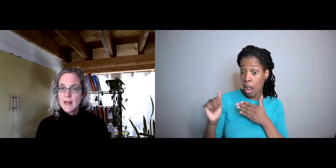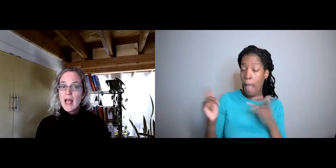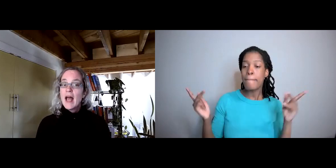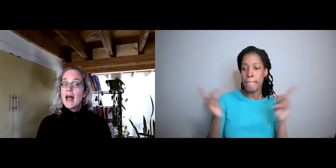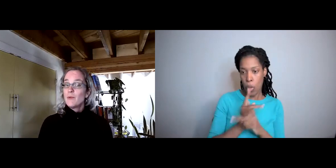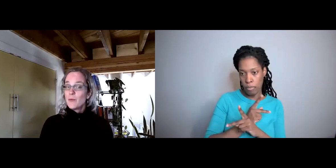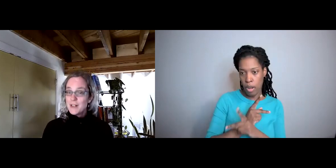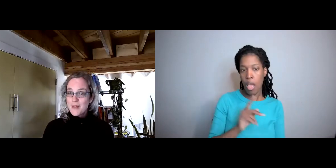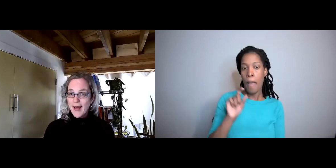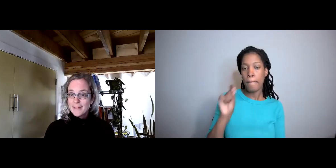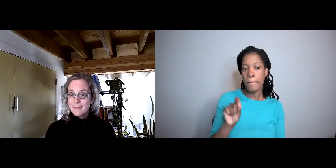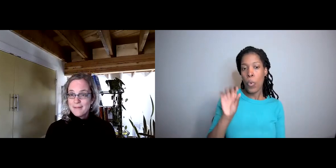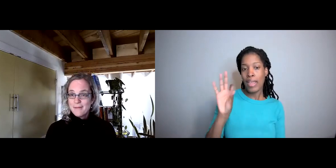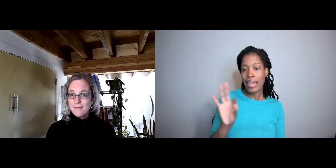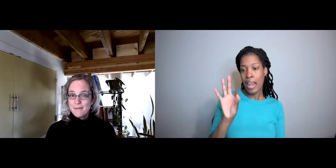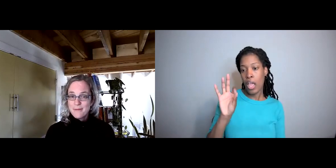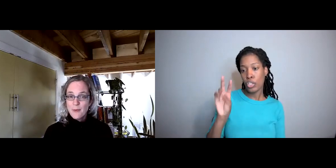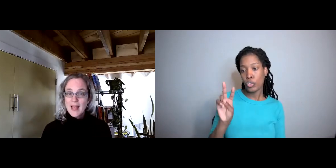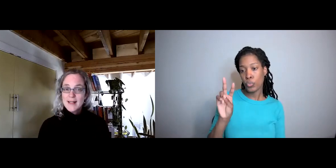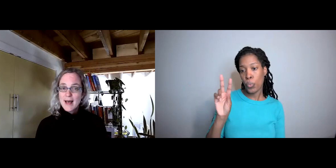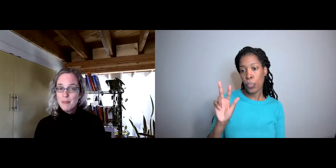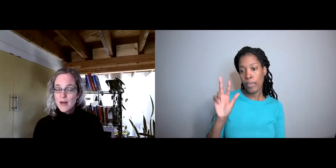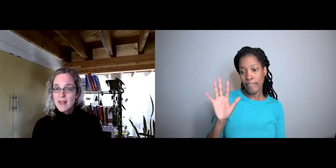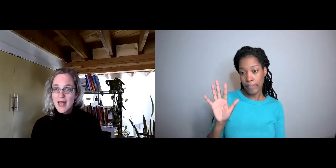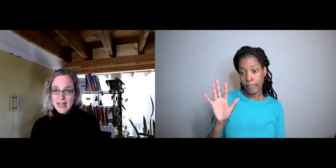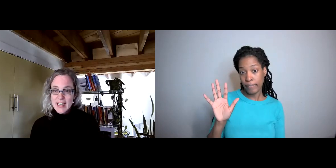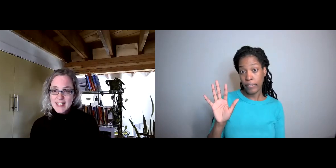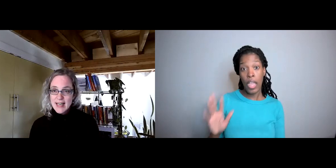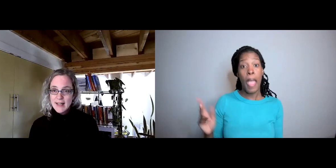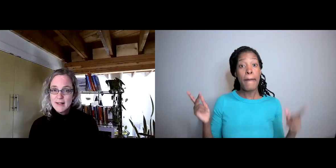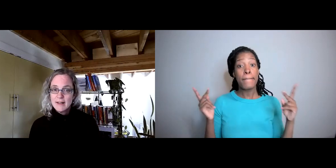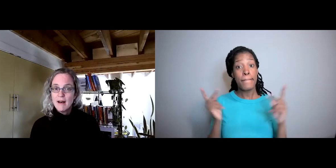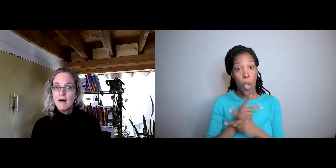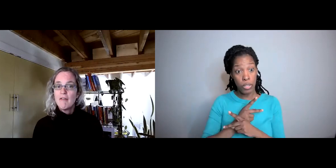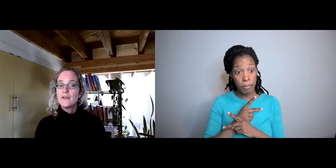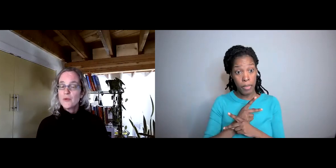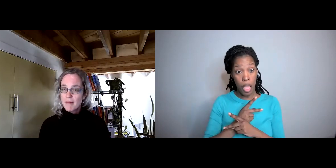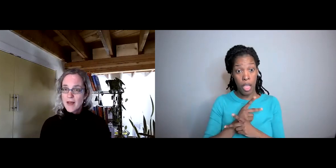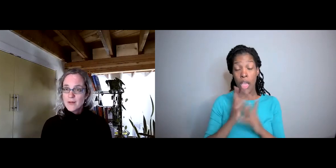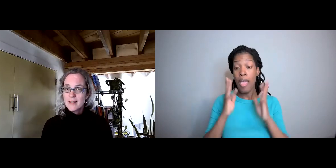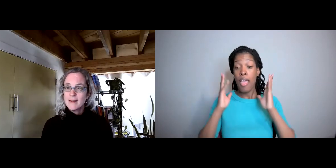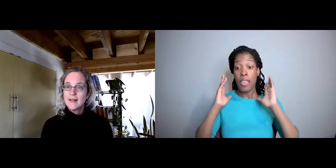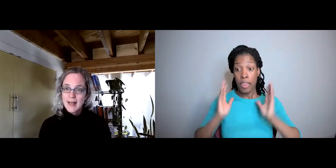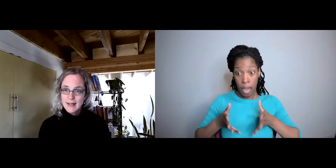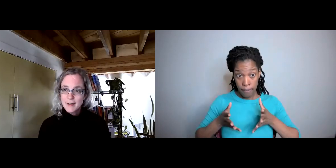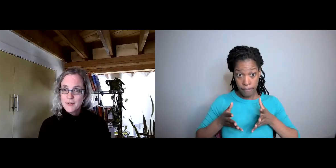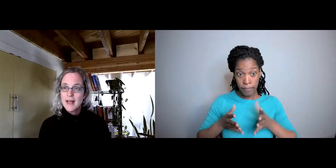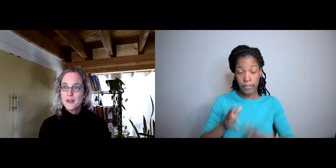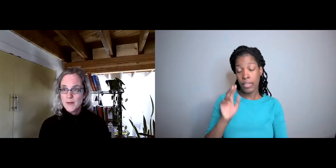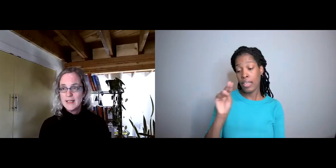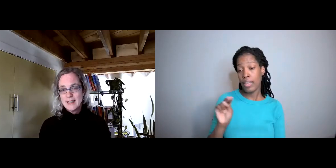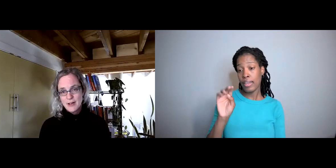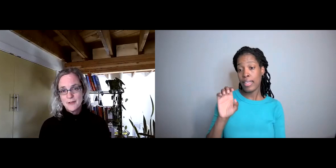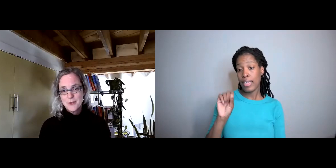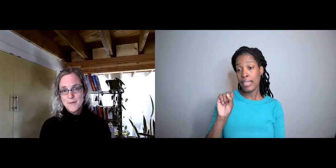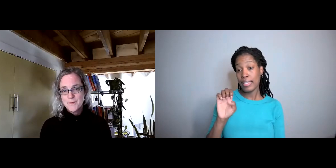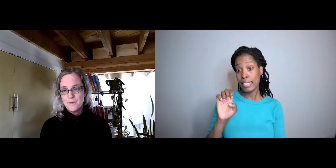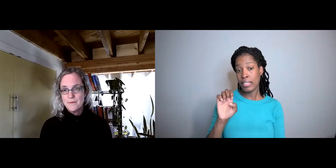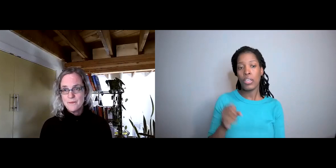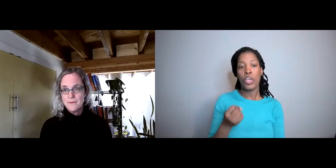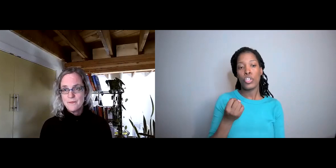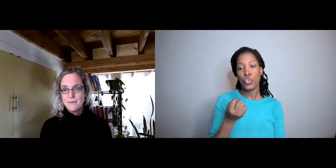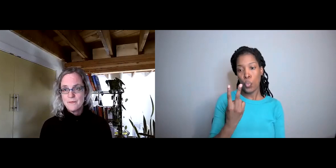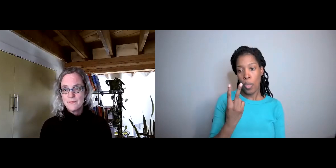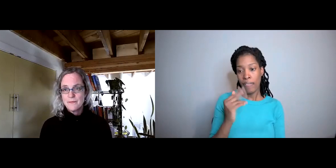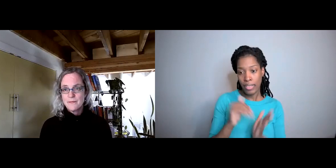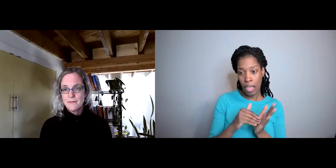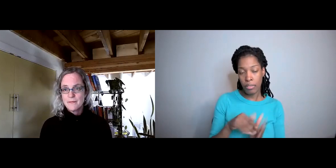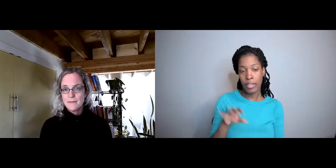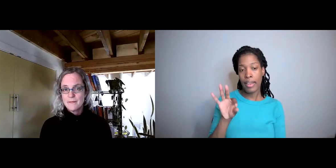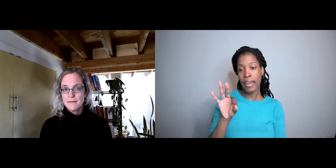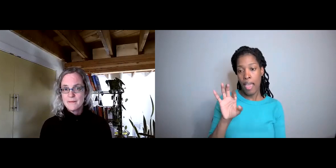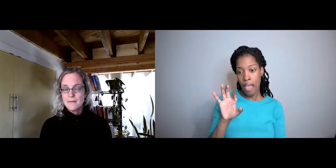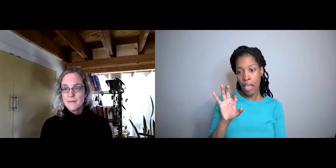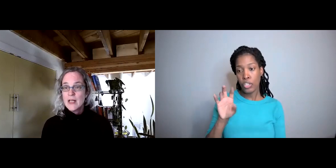And when we do that we end up with niece of $12,929.